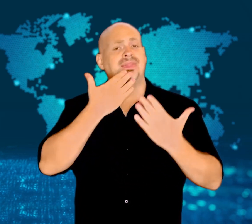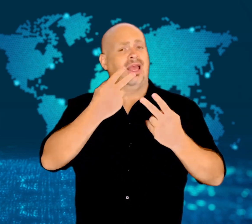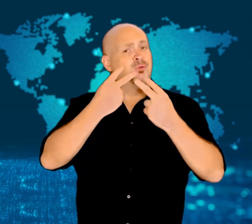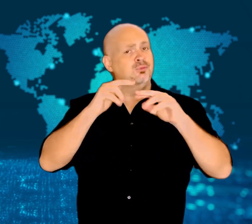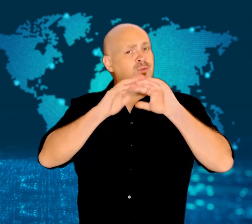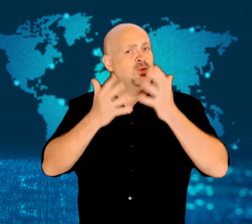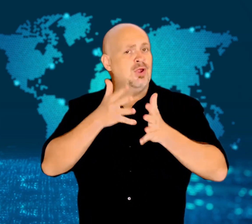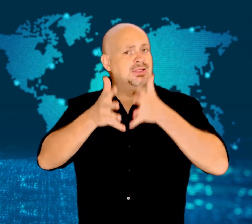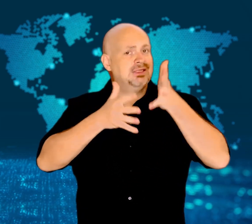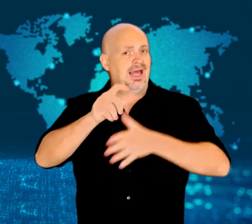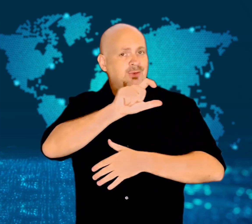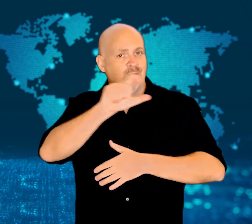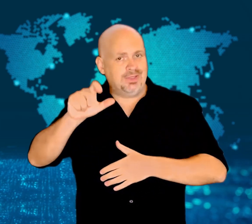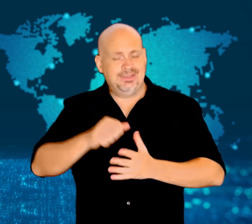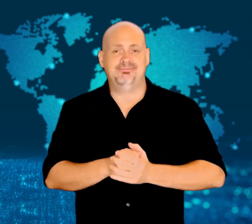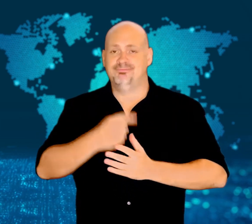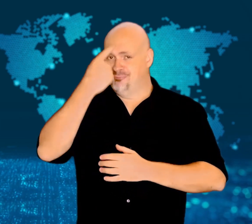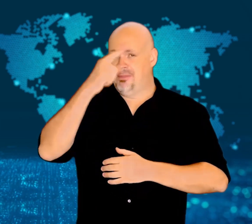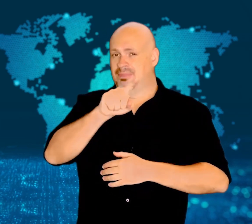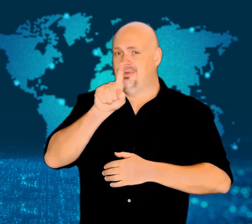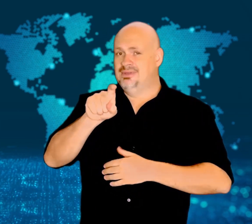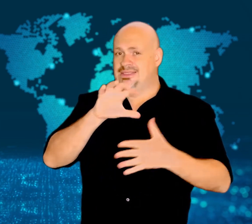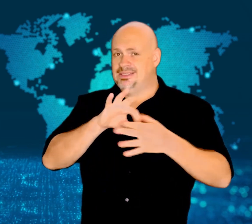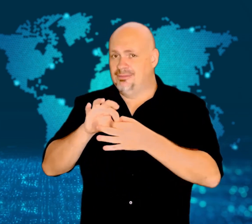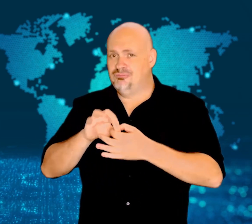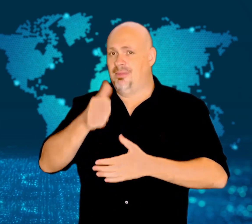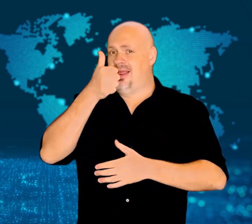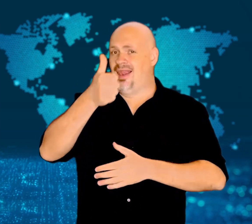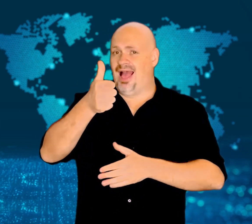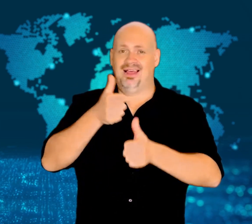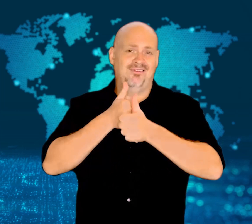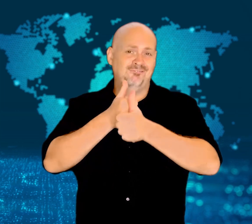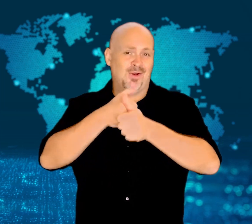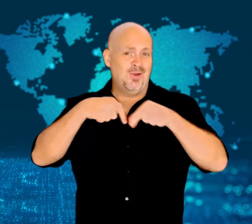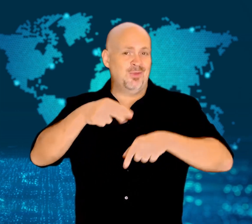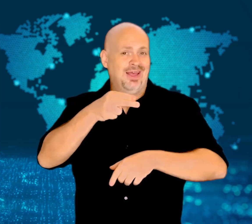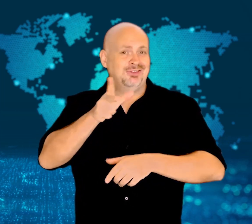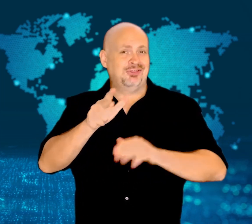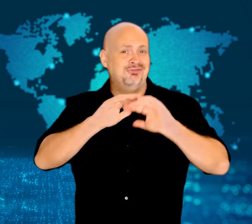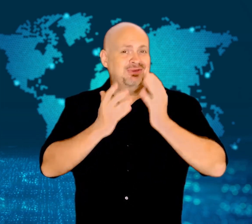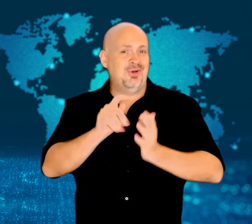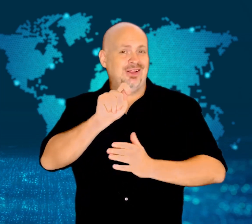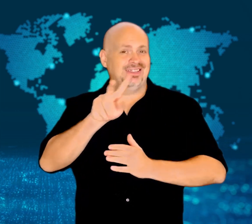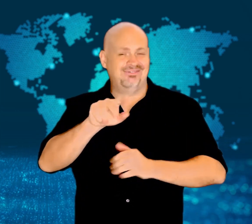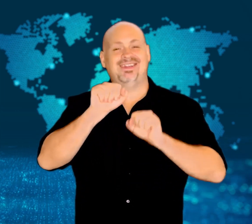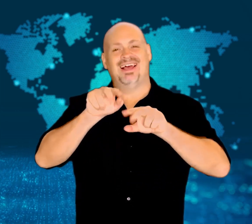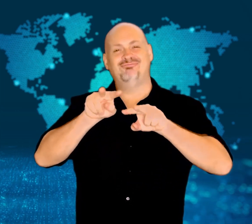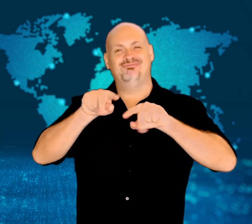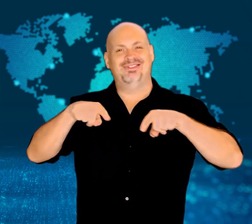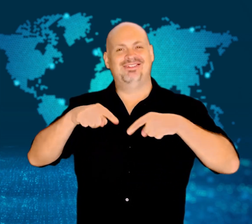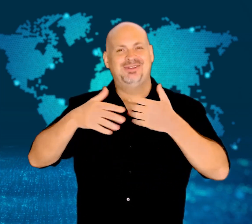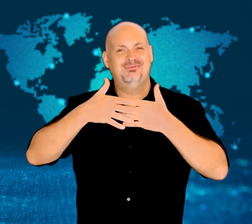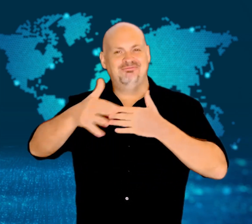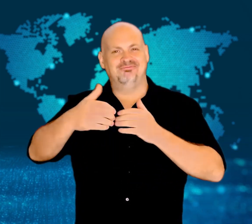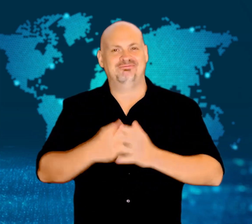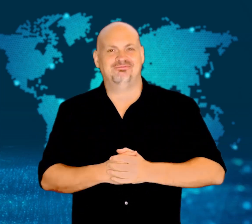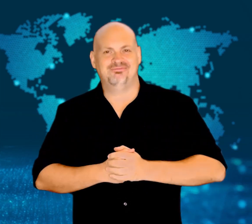Thank you for watching WorldSign Week. Don't forget to subscribe, like, and follow H3 World TV to get new video updates!